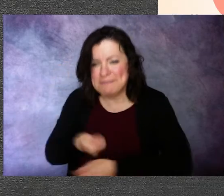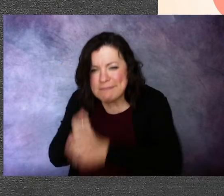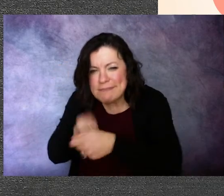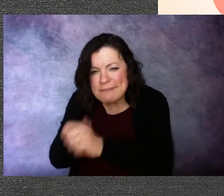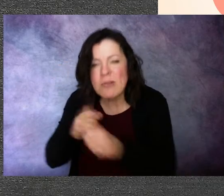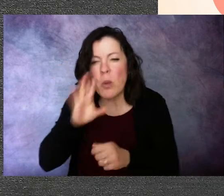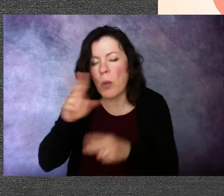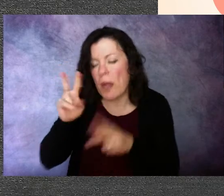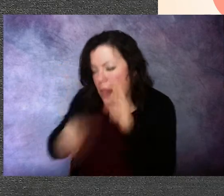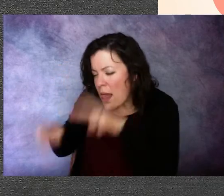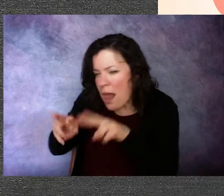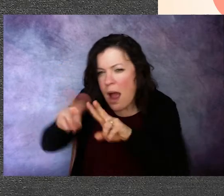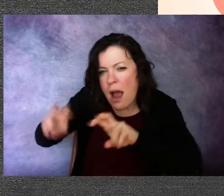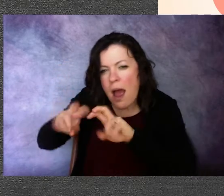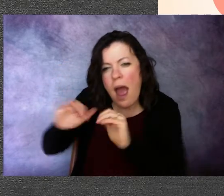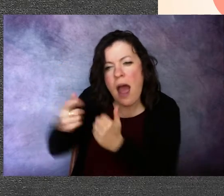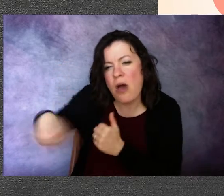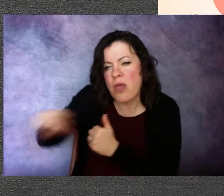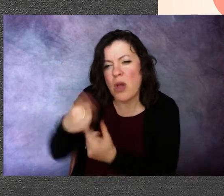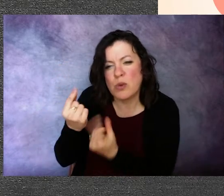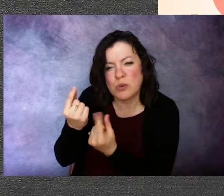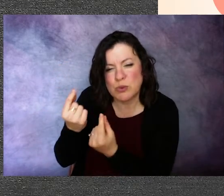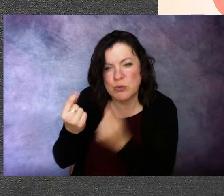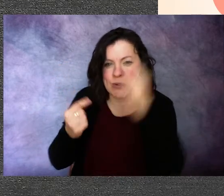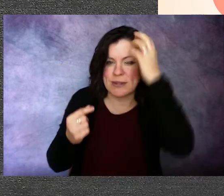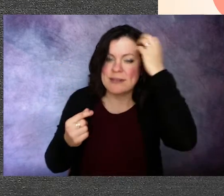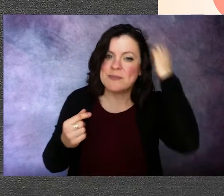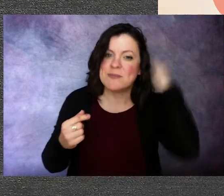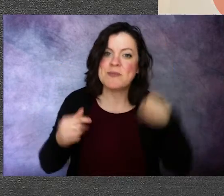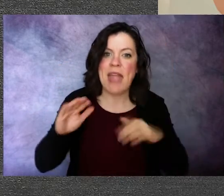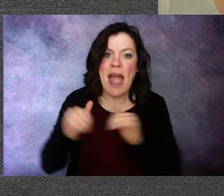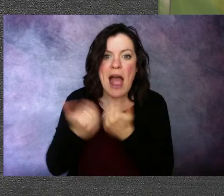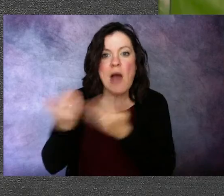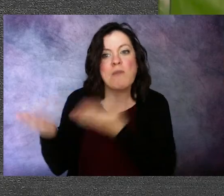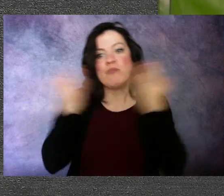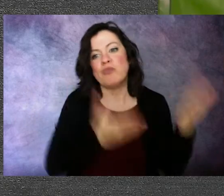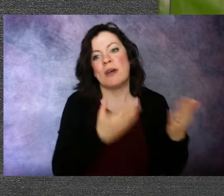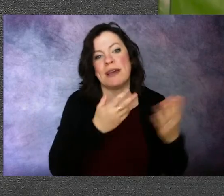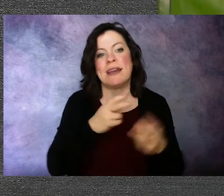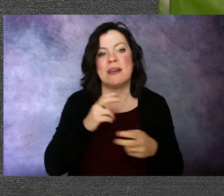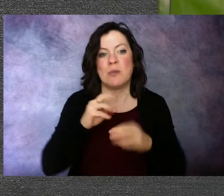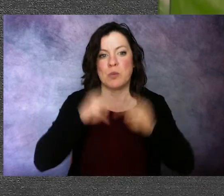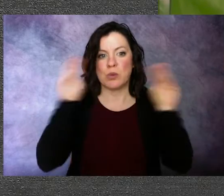and take them to the museum. "Bones, bones. "We look for bones.